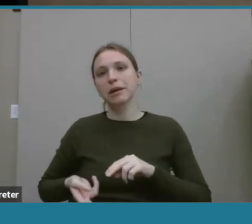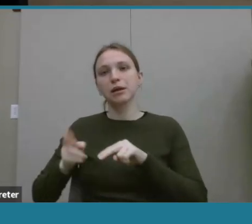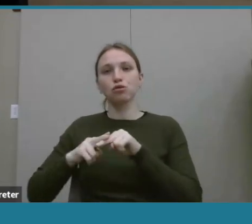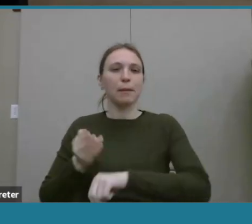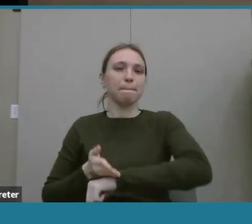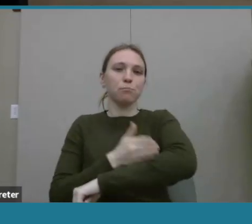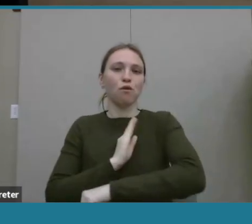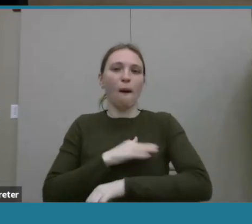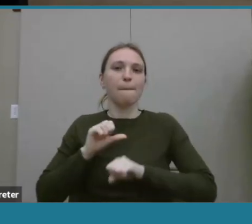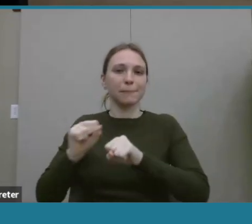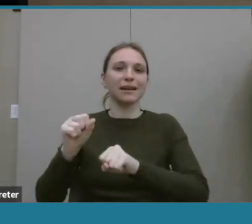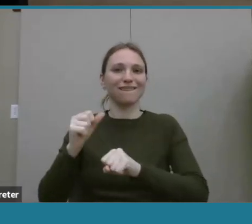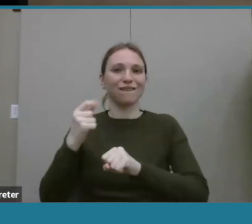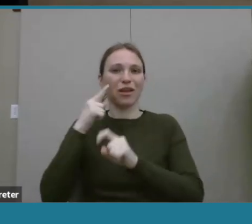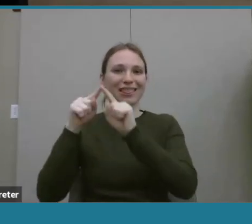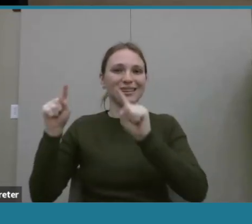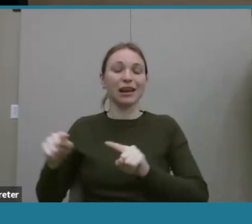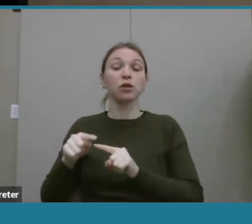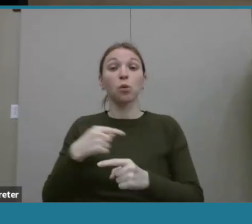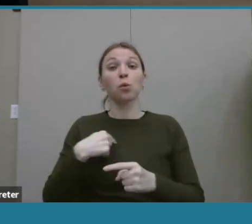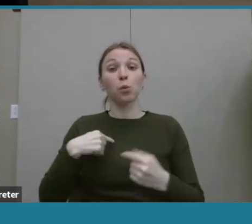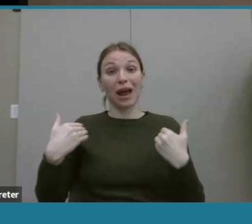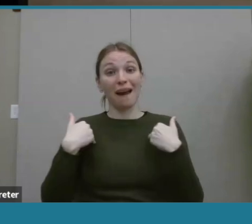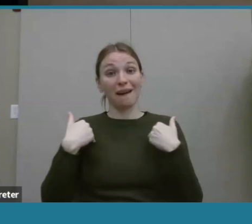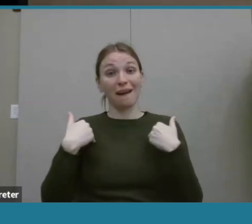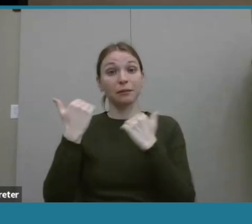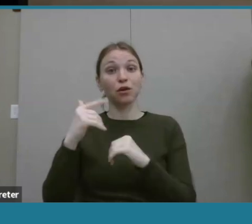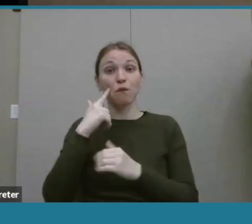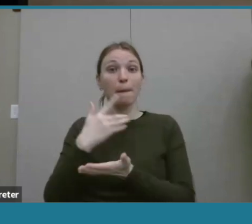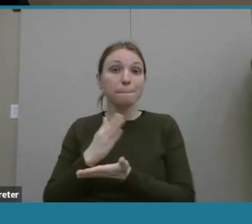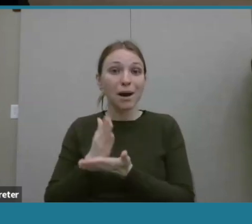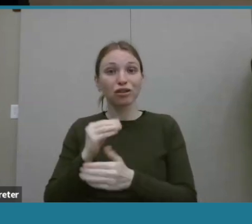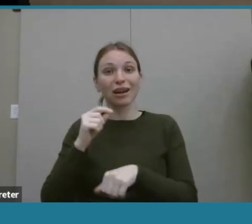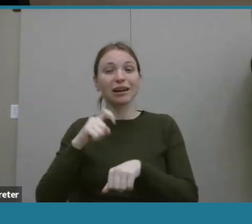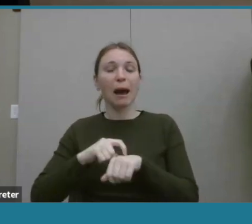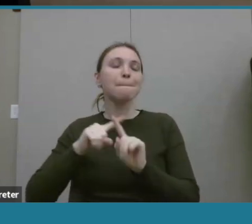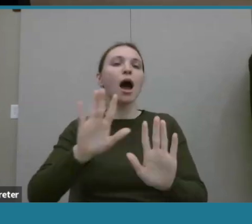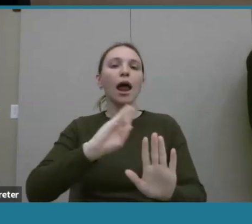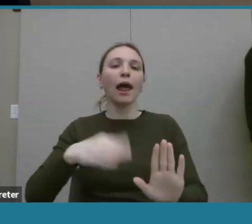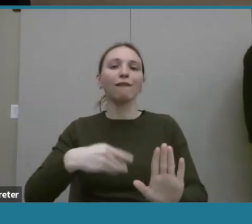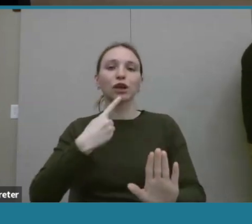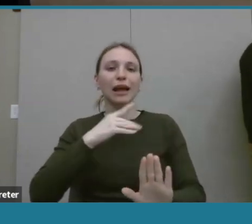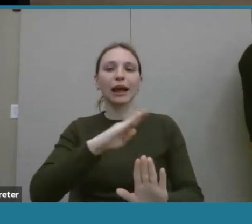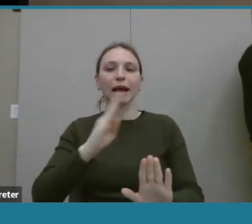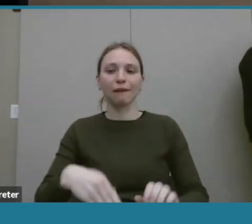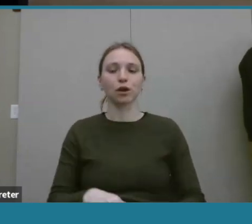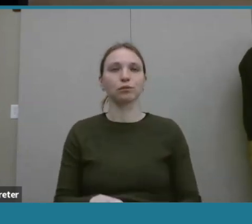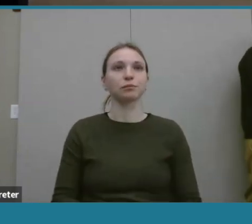There is a limitation for budget and time, but never say never. We will see. Do you want to add anything to that? No, it was perfect. Great.